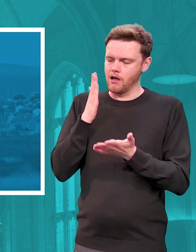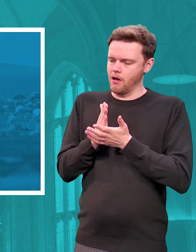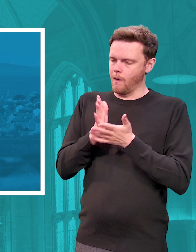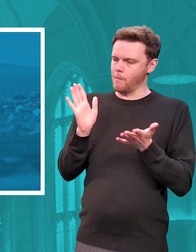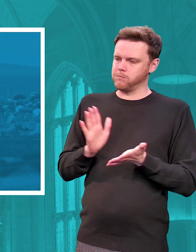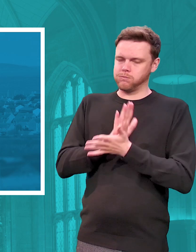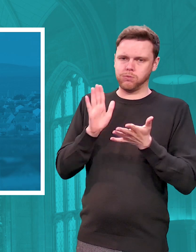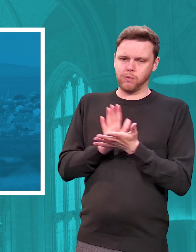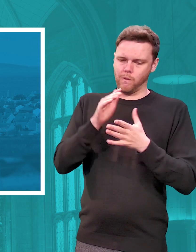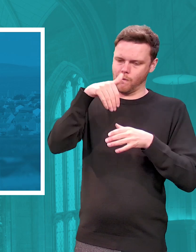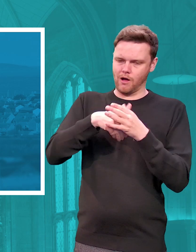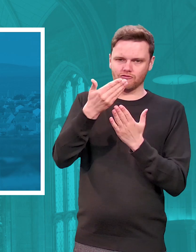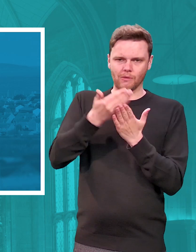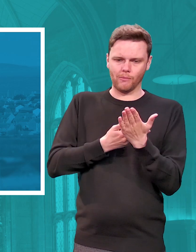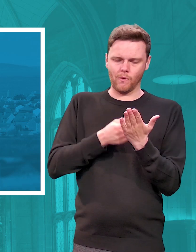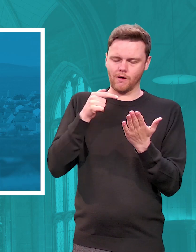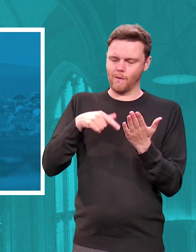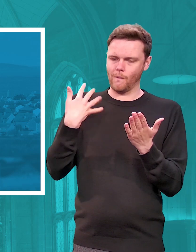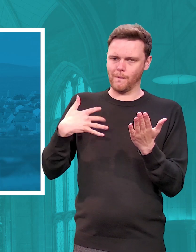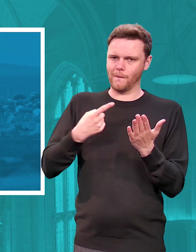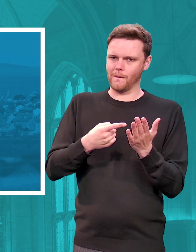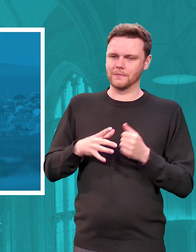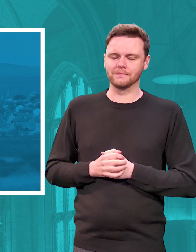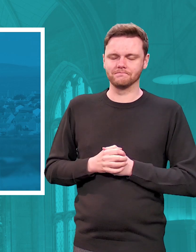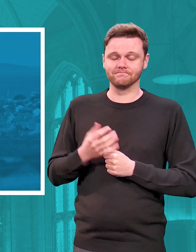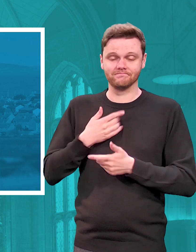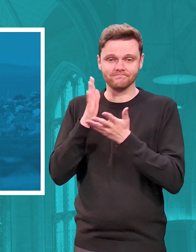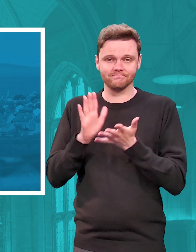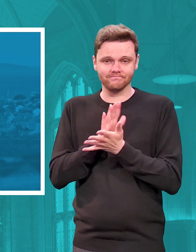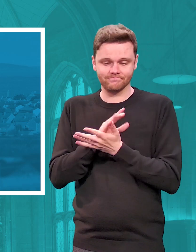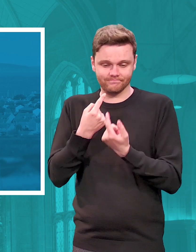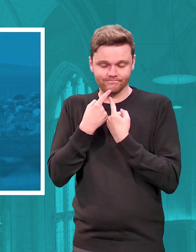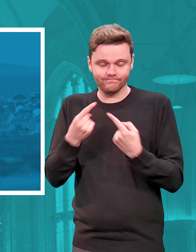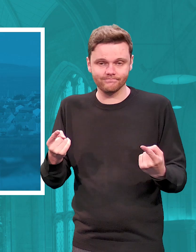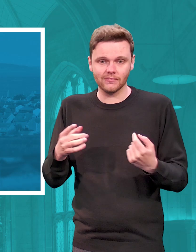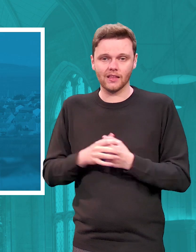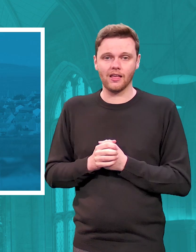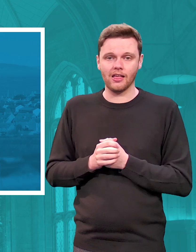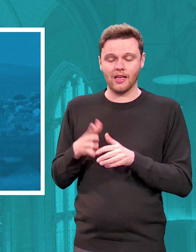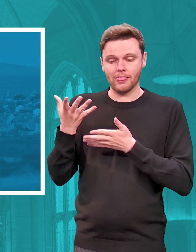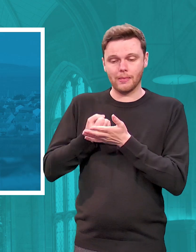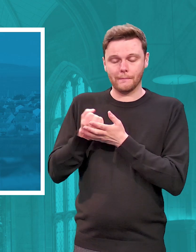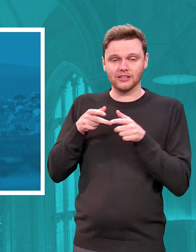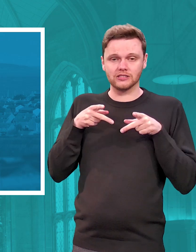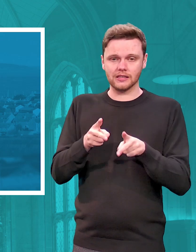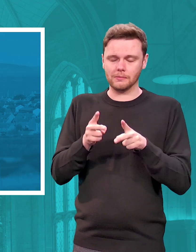with the content of the report this year. I'm delighted to report to you that the Pension Schemes are in great shape,